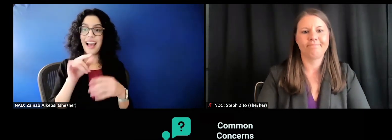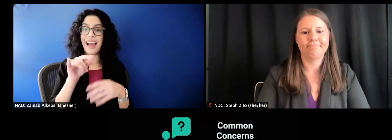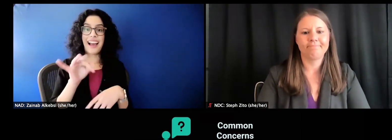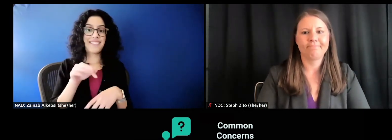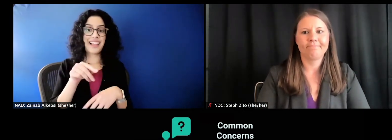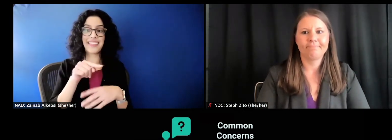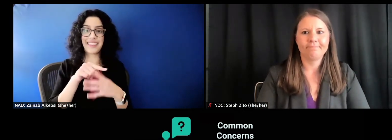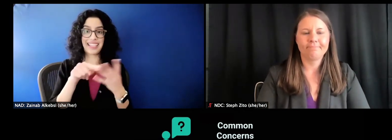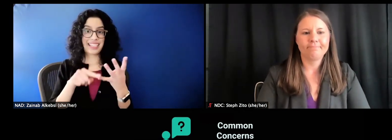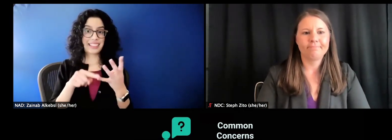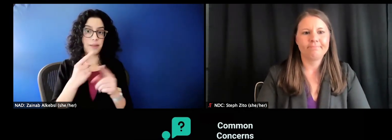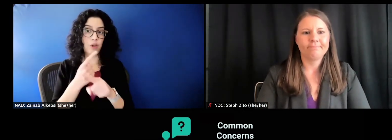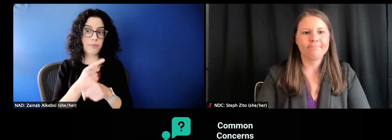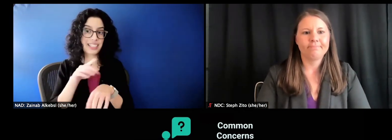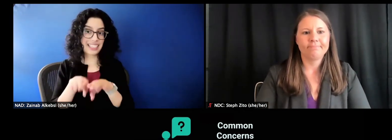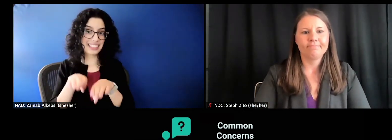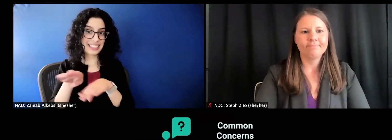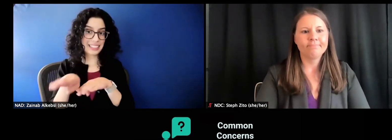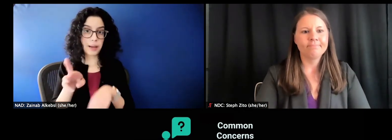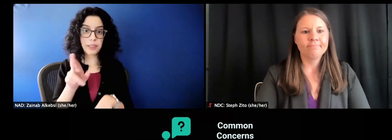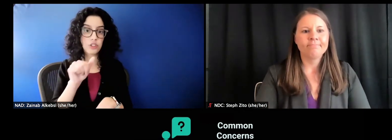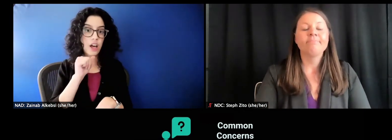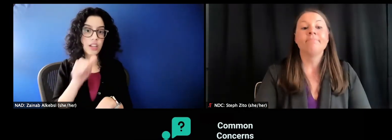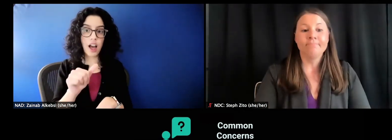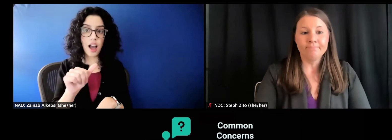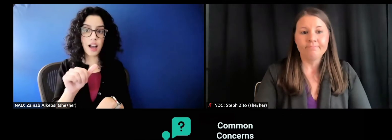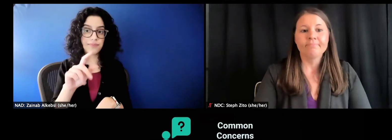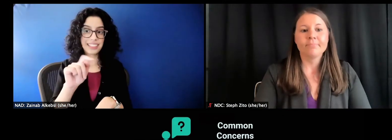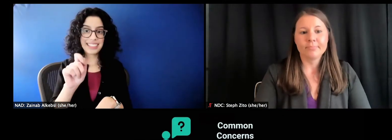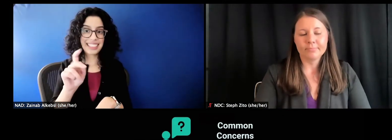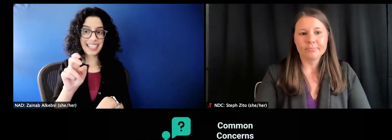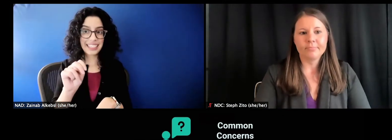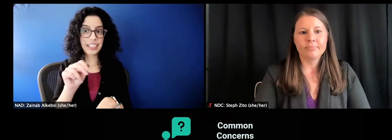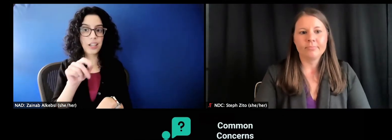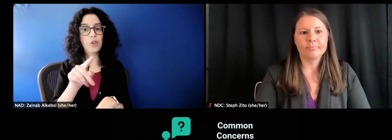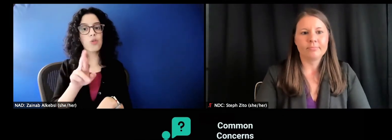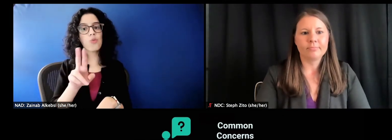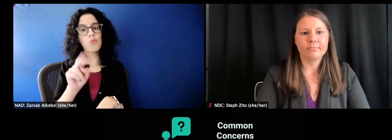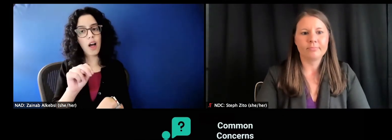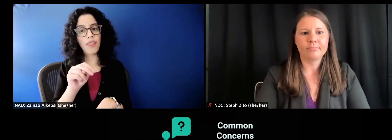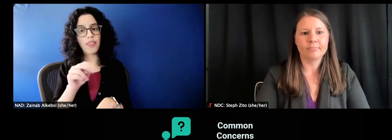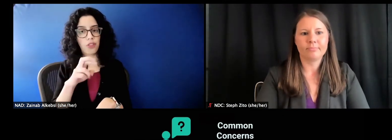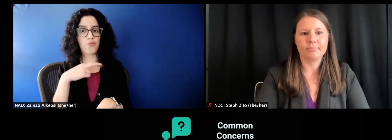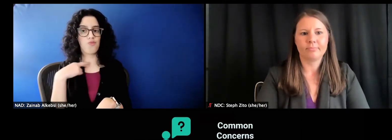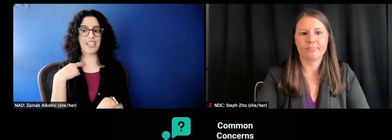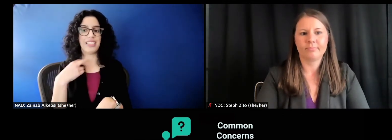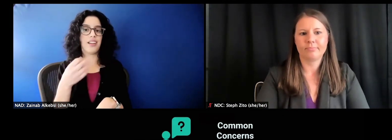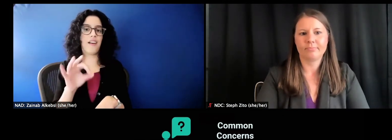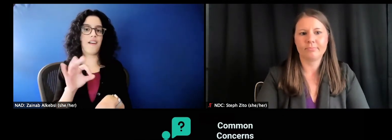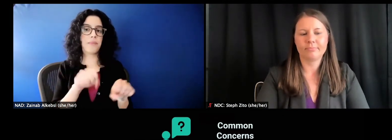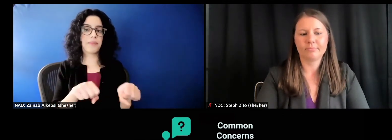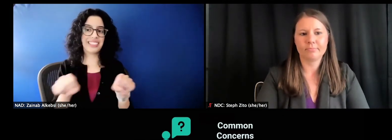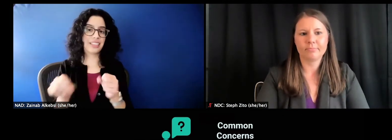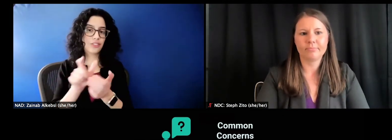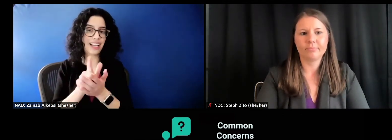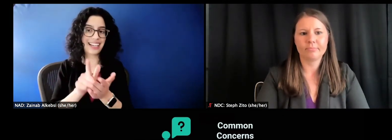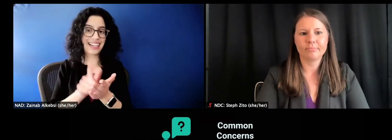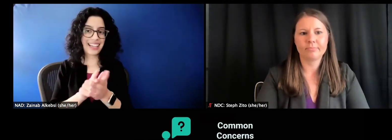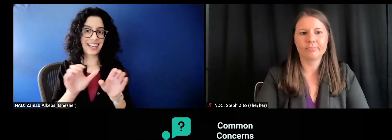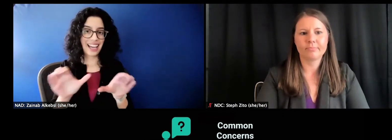If these appropriate steps are not taken, you run the risk of potential legal action